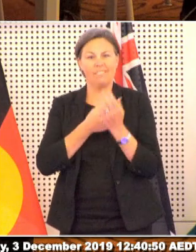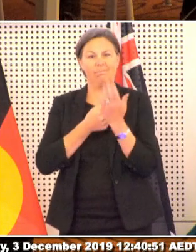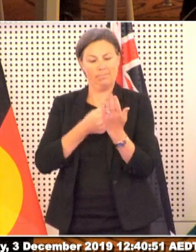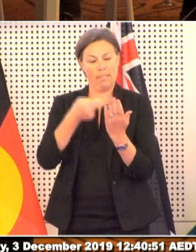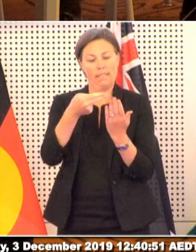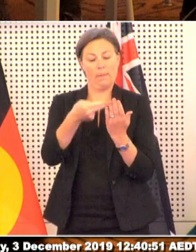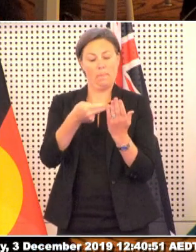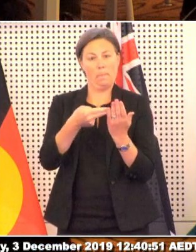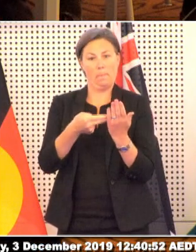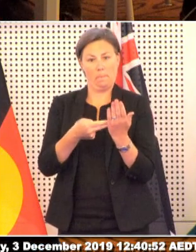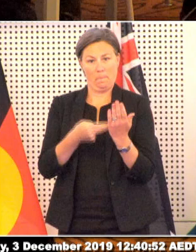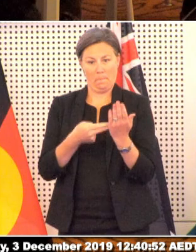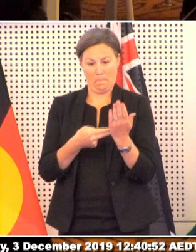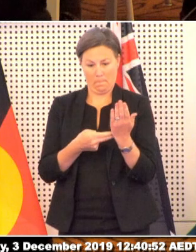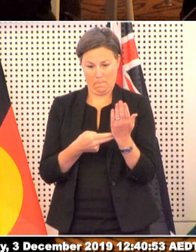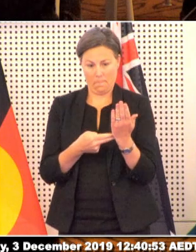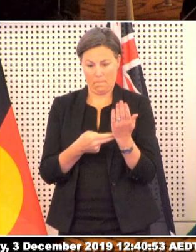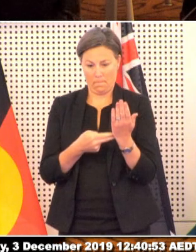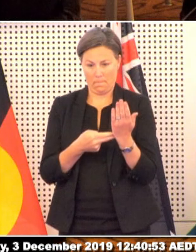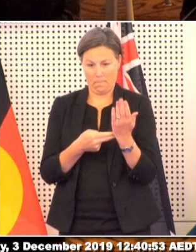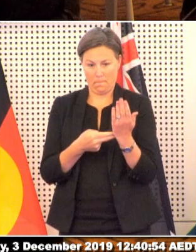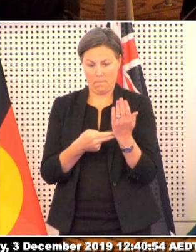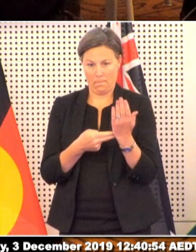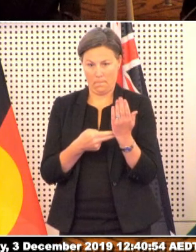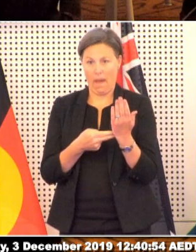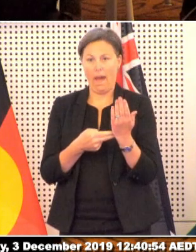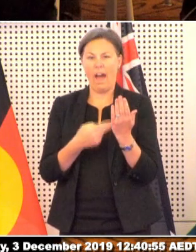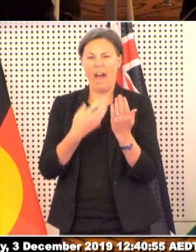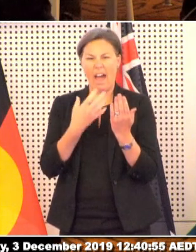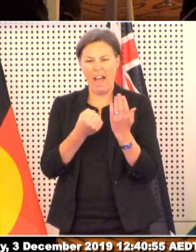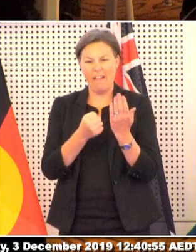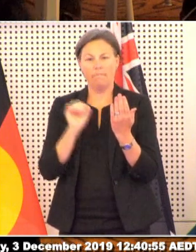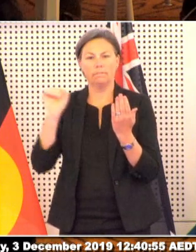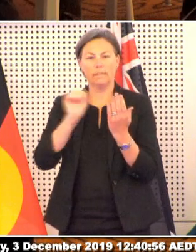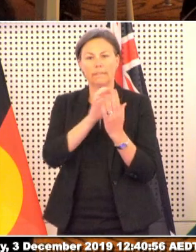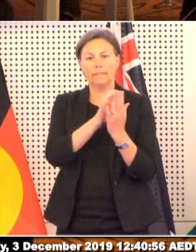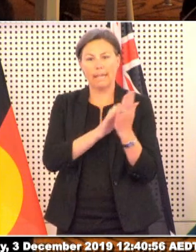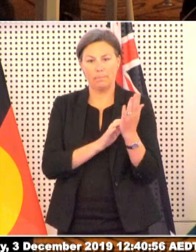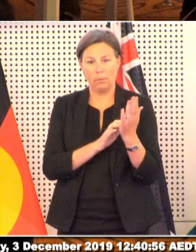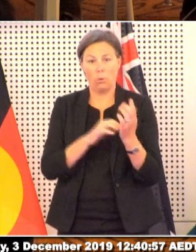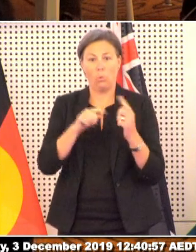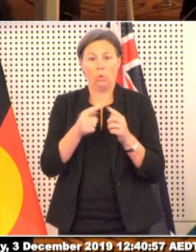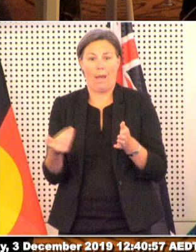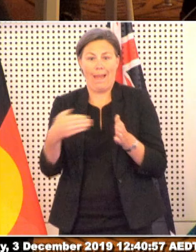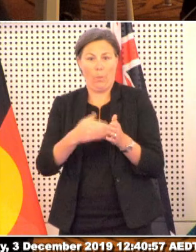And the Commissioners may also have a further statement of Dr Pearce, with an